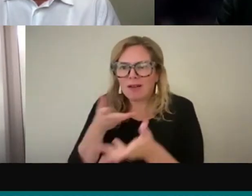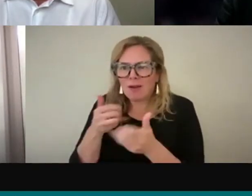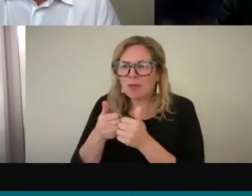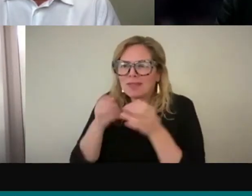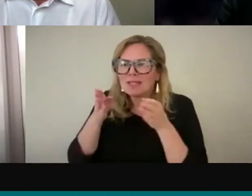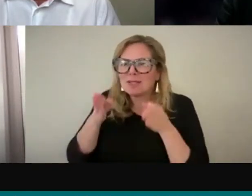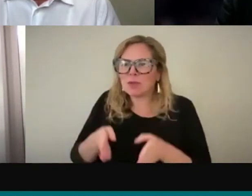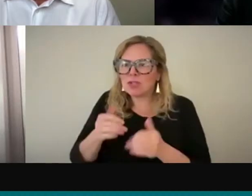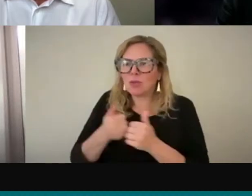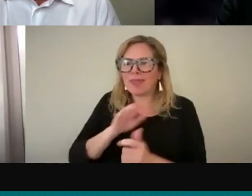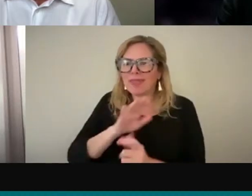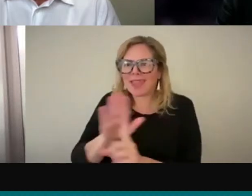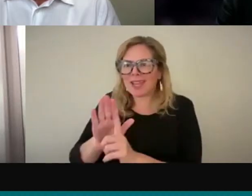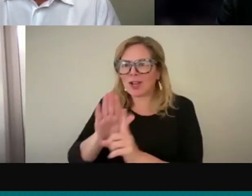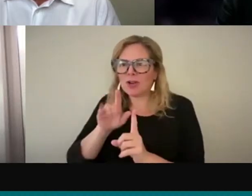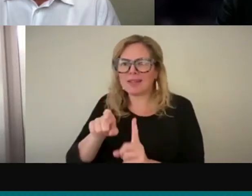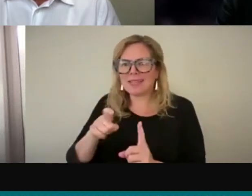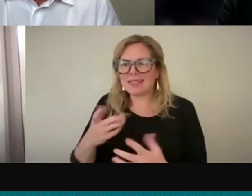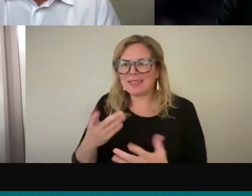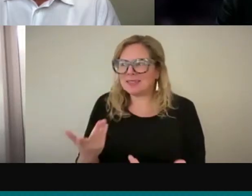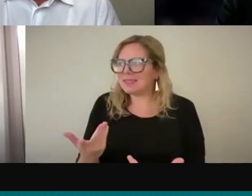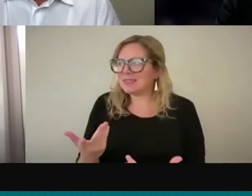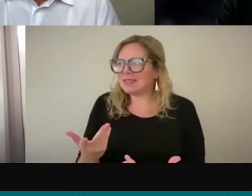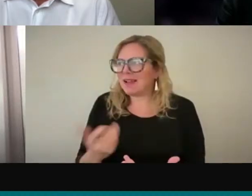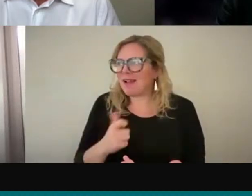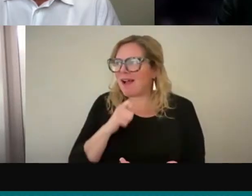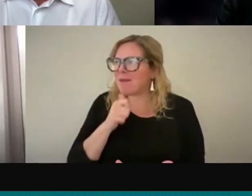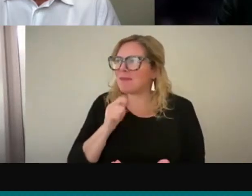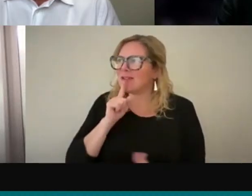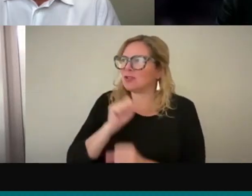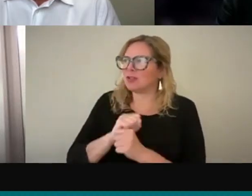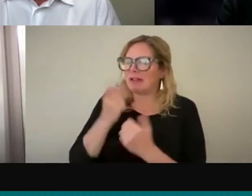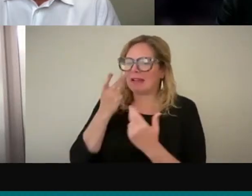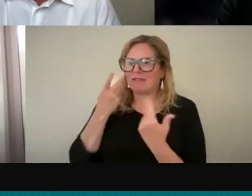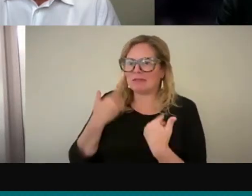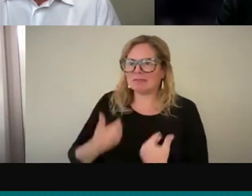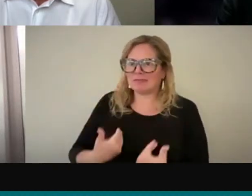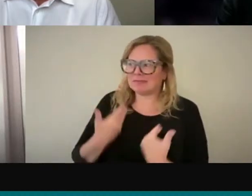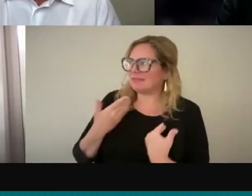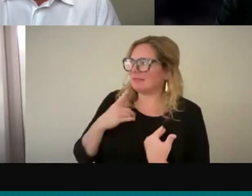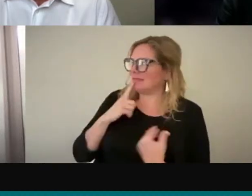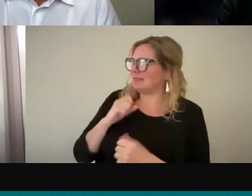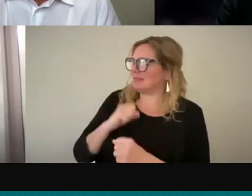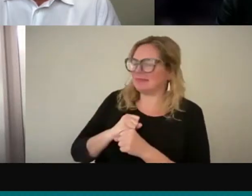I'm not sure if I'm really up to the task, and I am very appreciative that you all are working hard